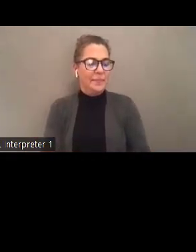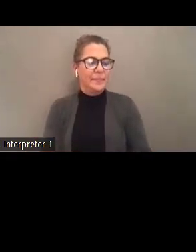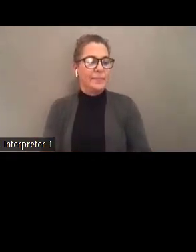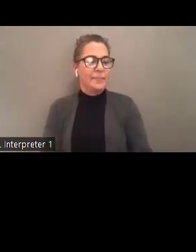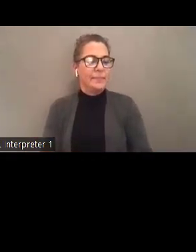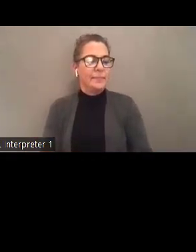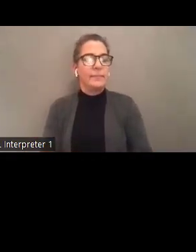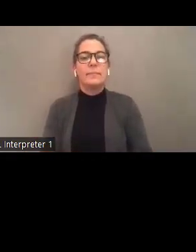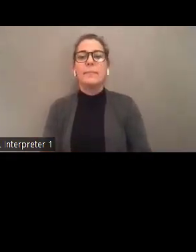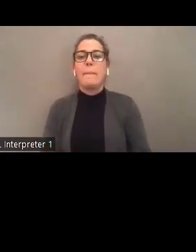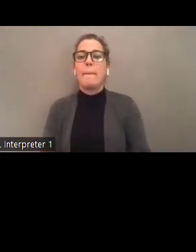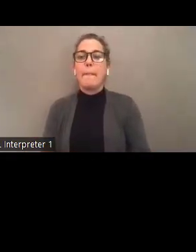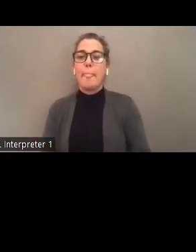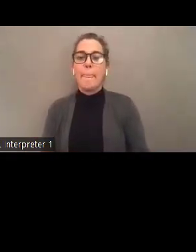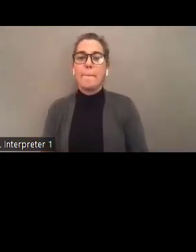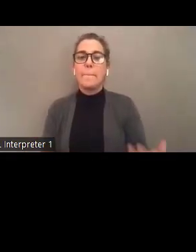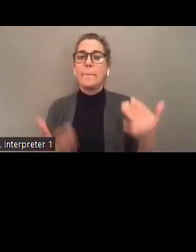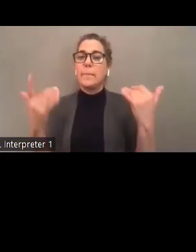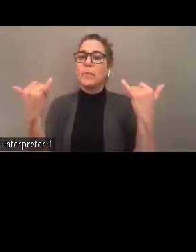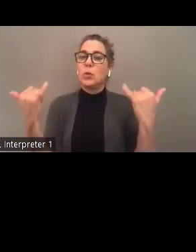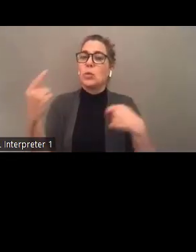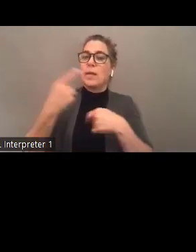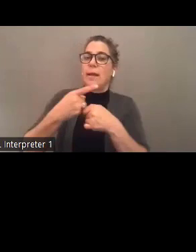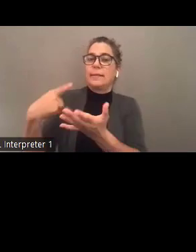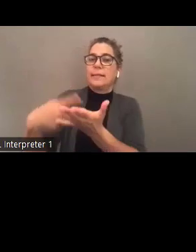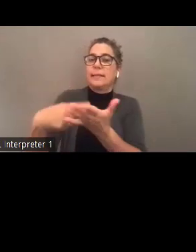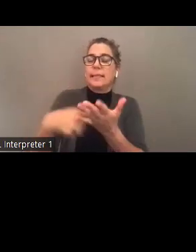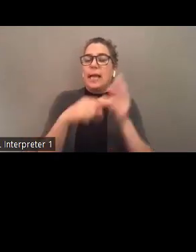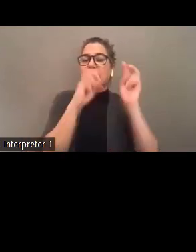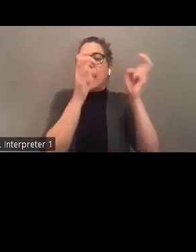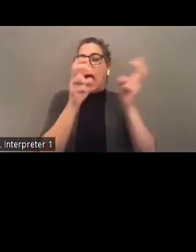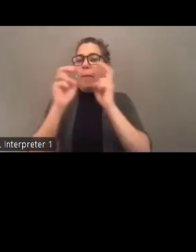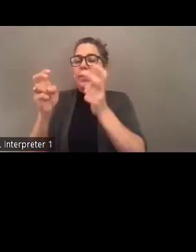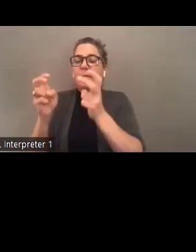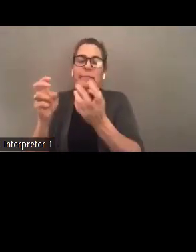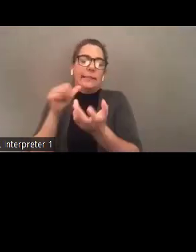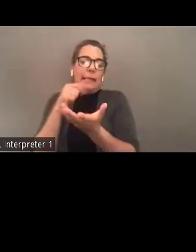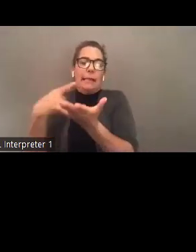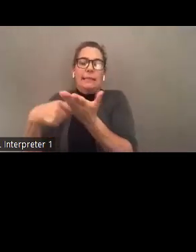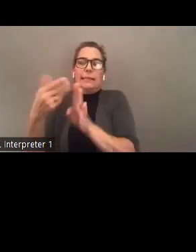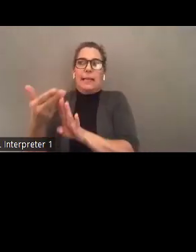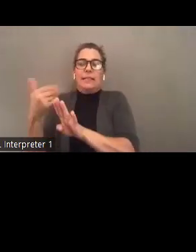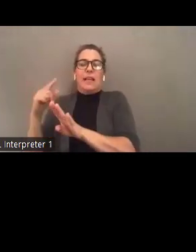In today's webinar, we'll be covering additional topics that were not covered in detail in the first webinar,